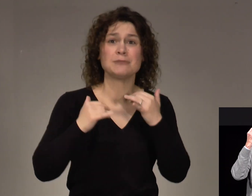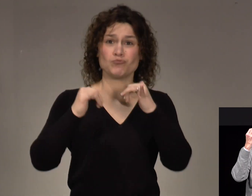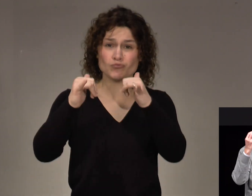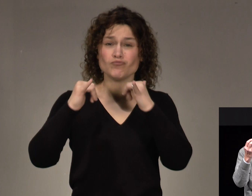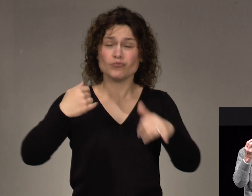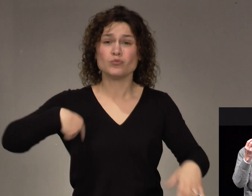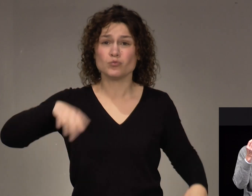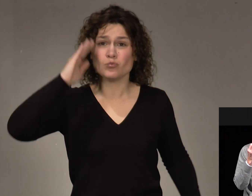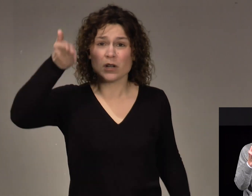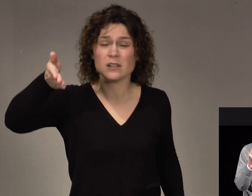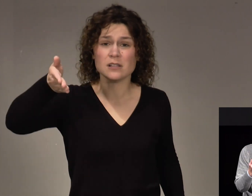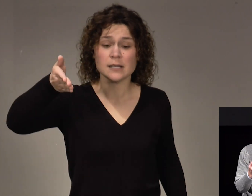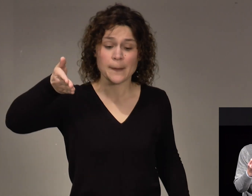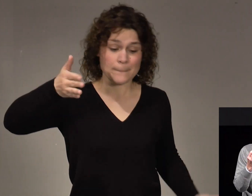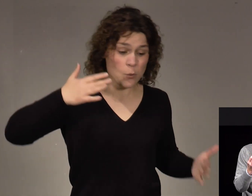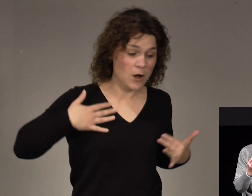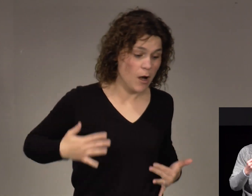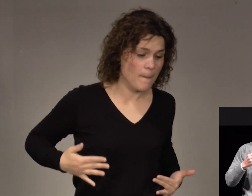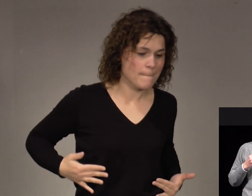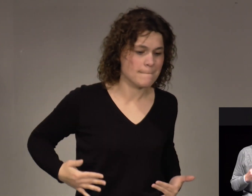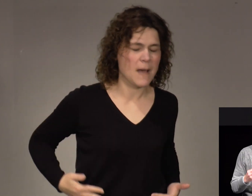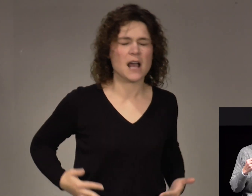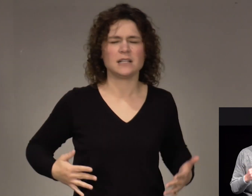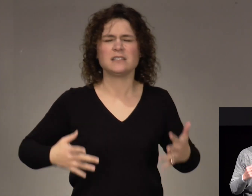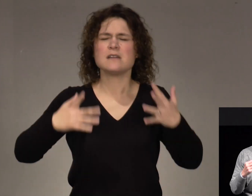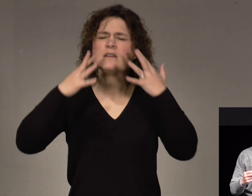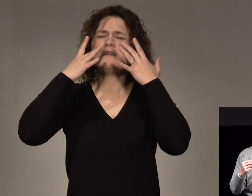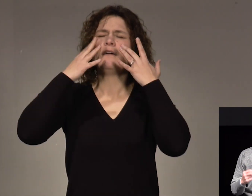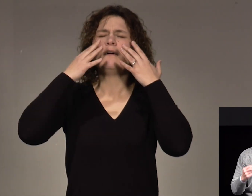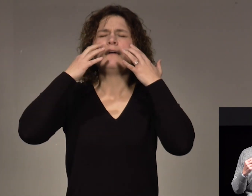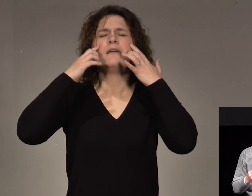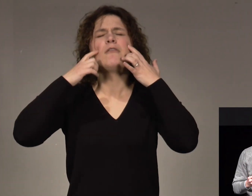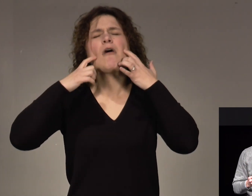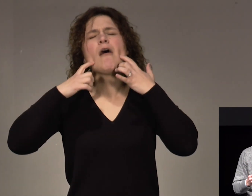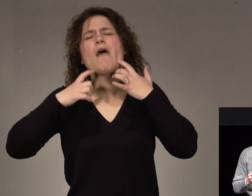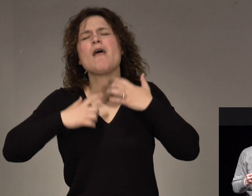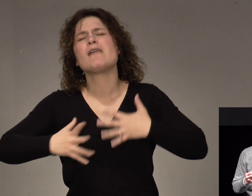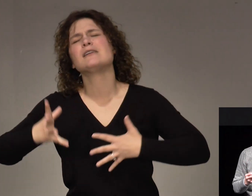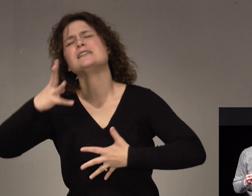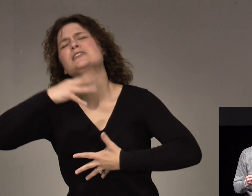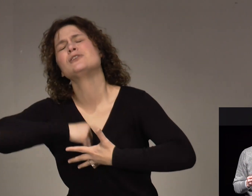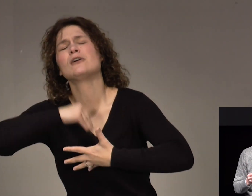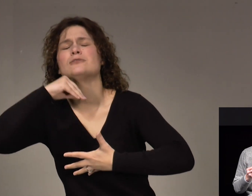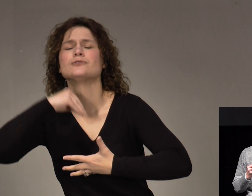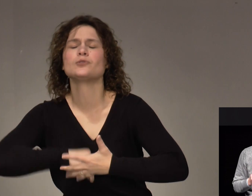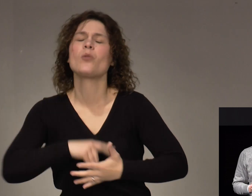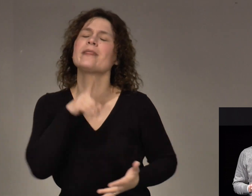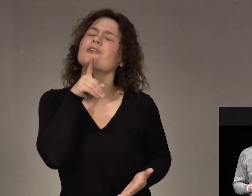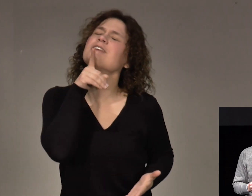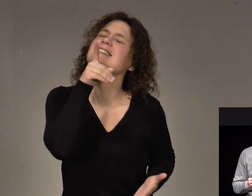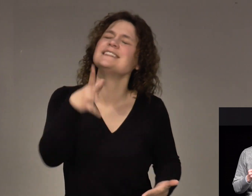our bodies are flooded with tears, deep down in our soul there is a joy that